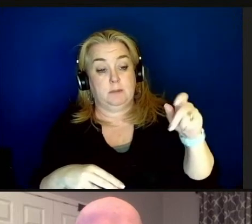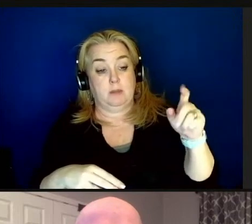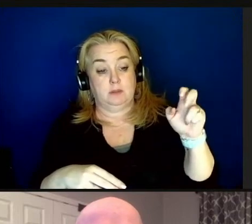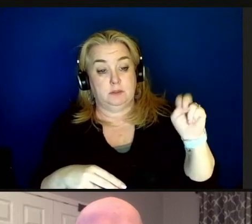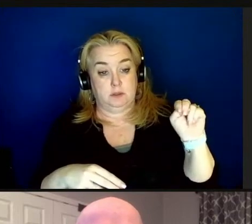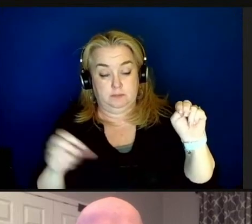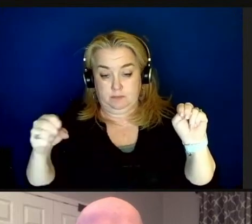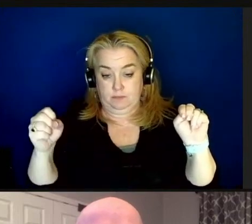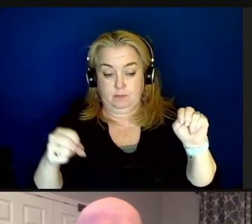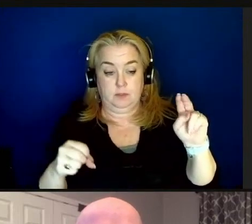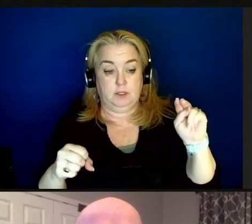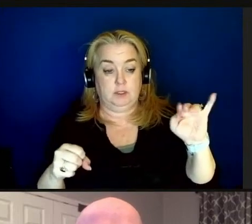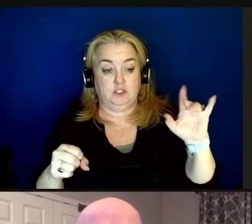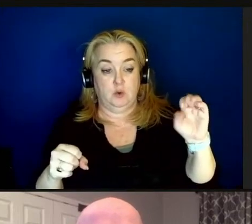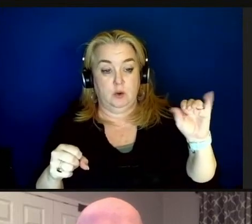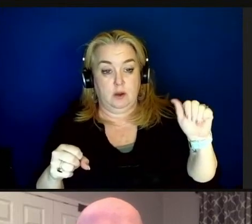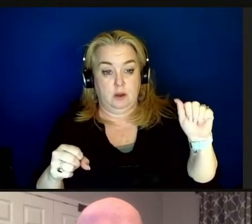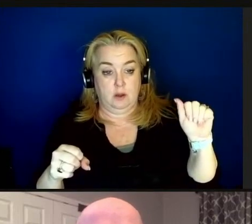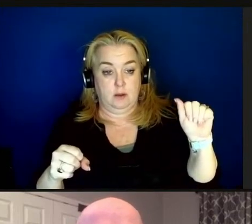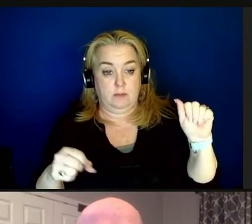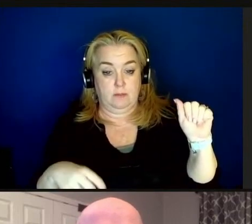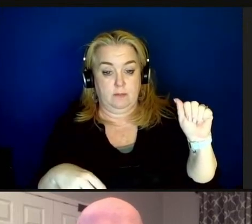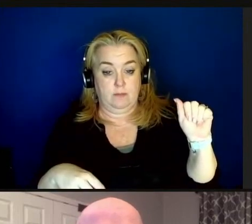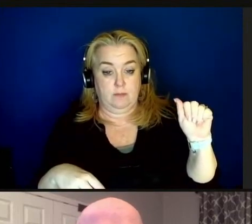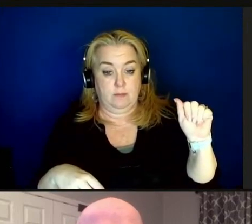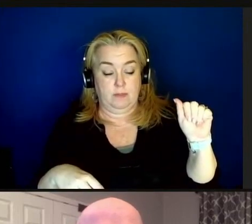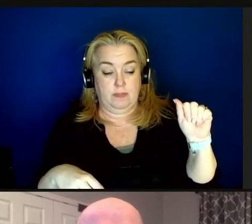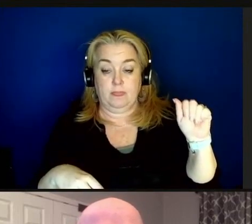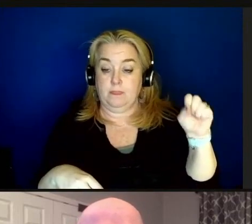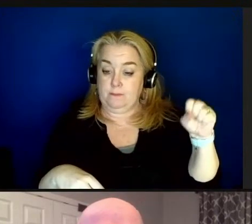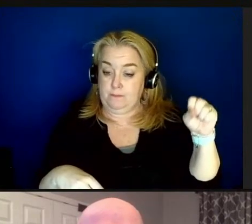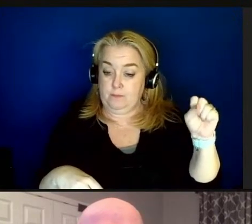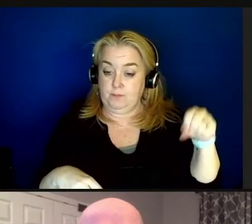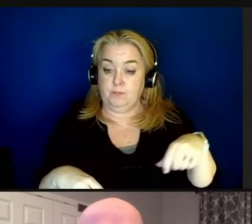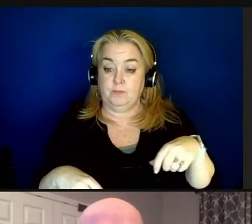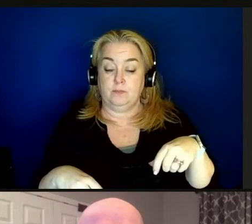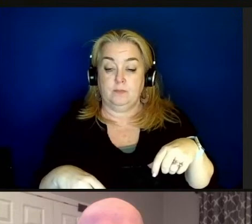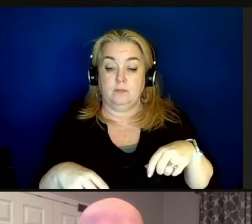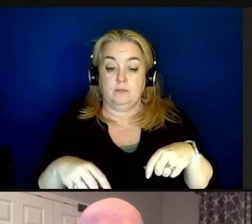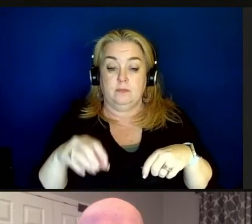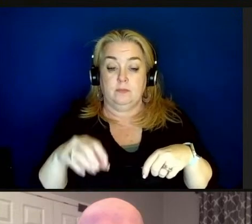2023 TO ORDER IF RECORD RECALL